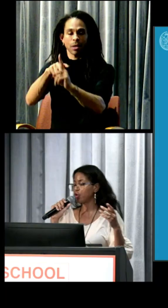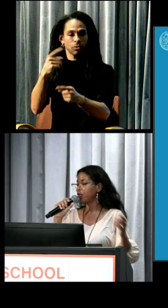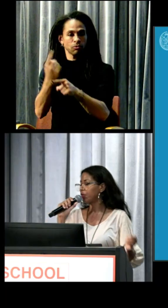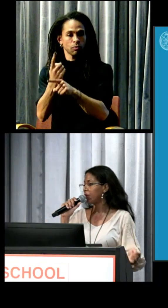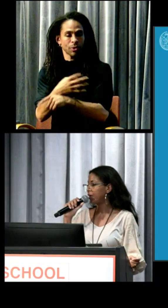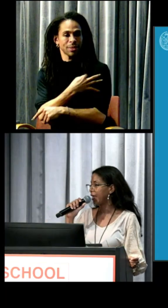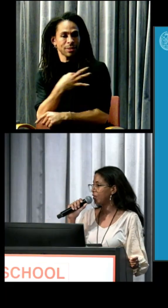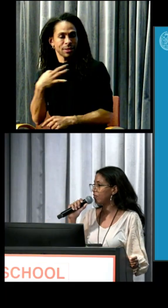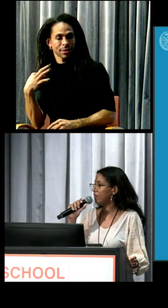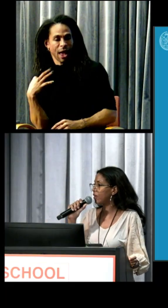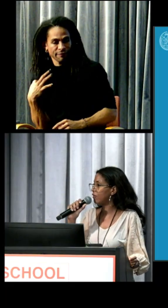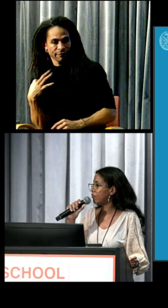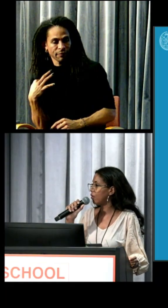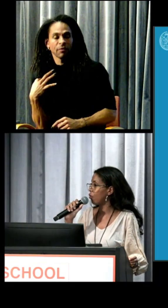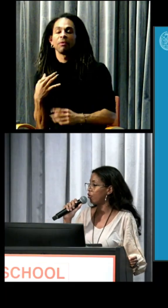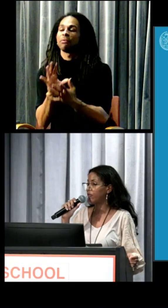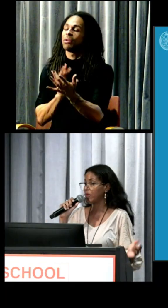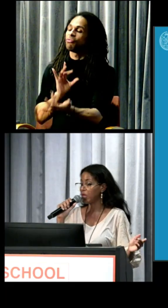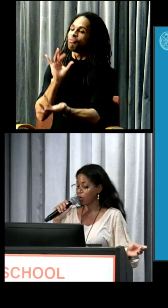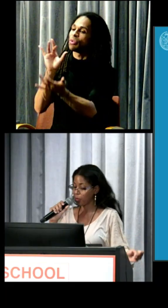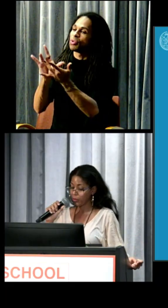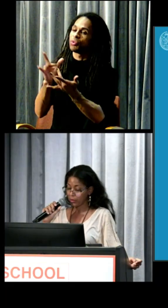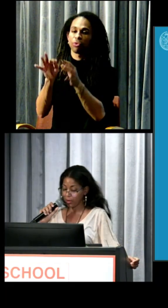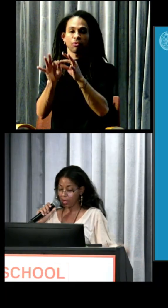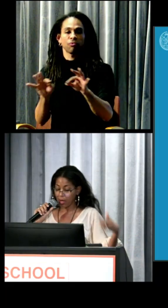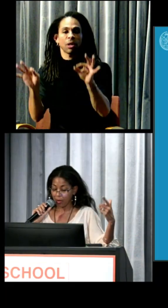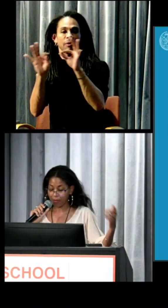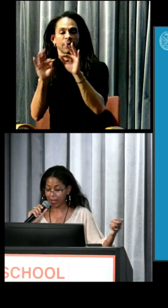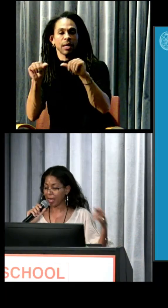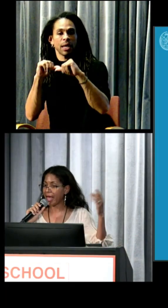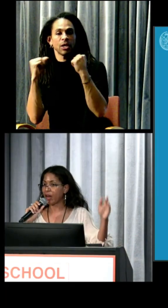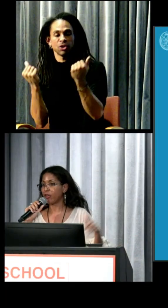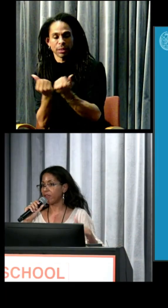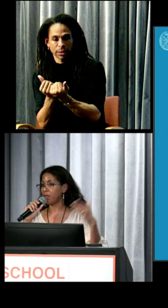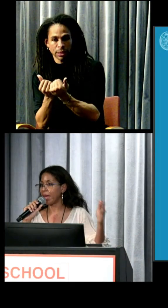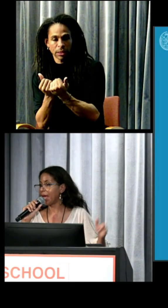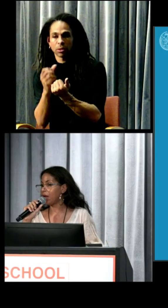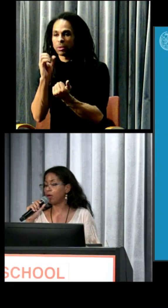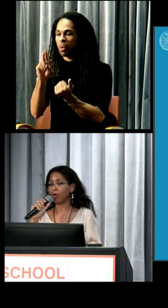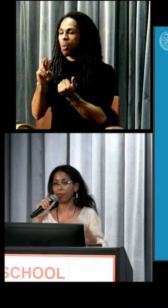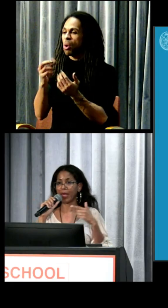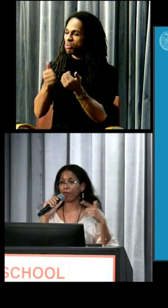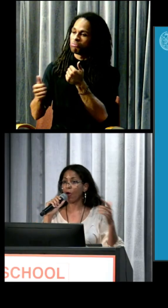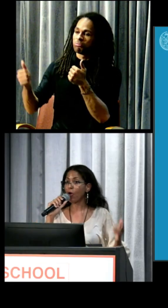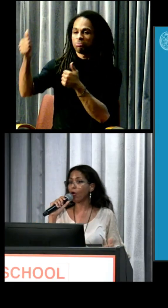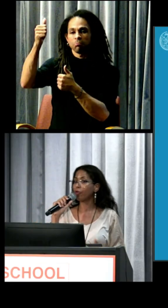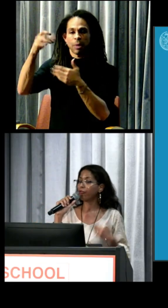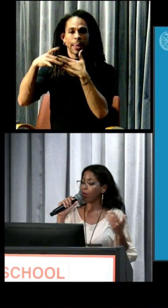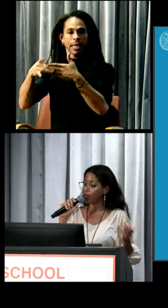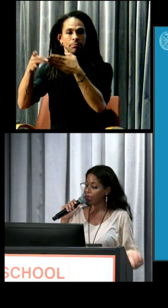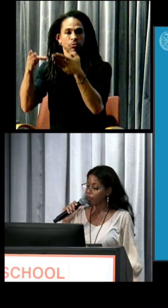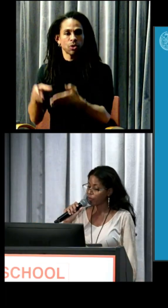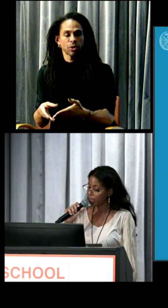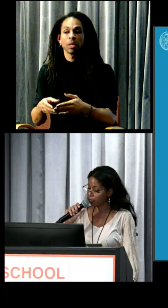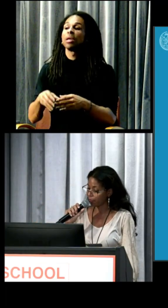And luckily we do have data sets for the streetscape infrastructure that corresponds to those counts.